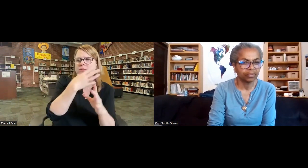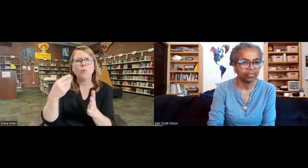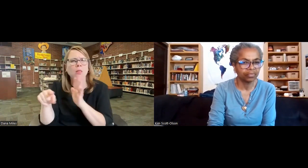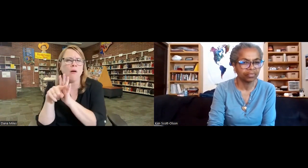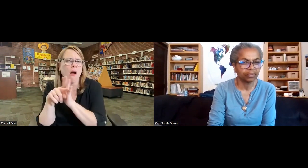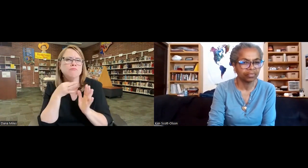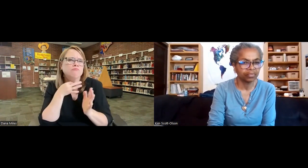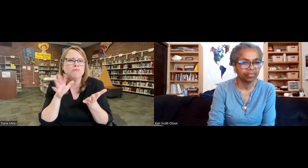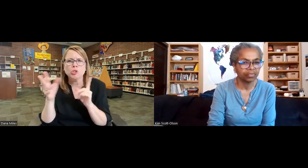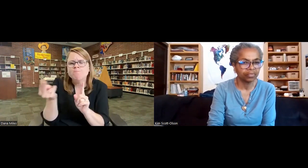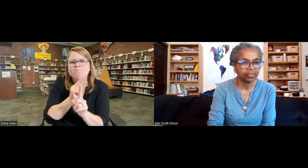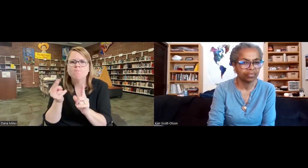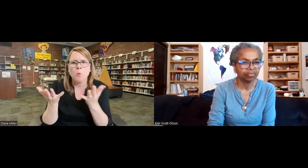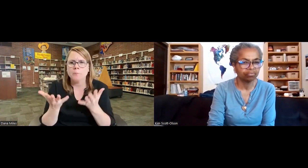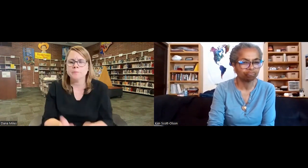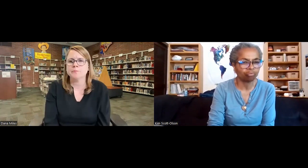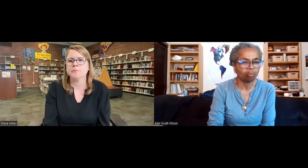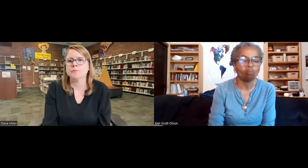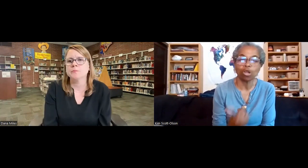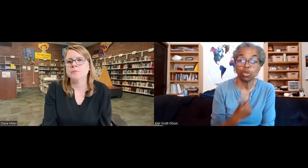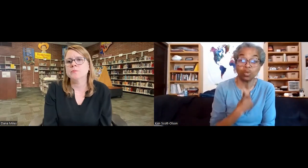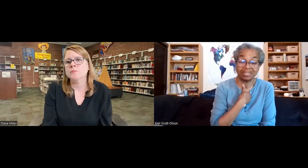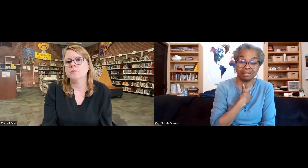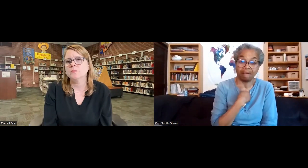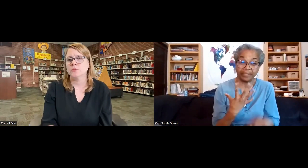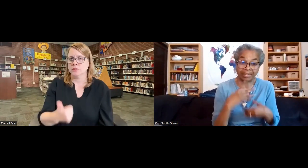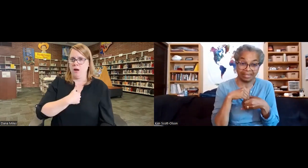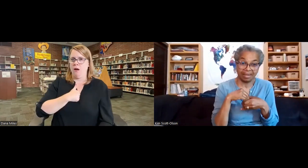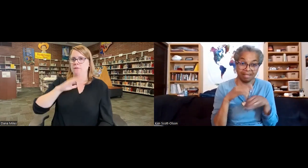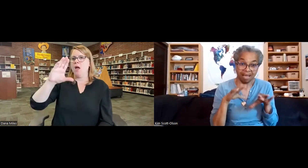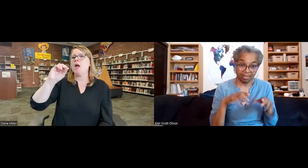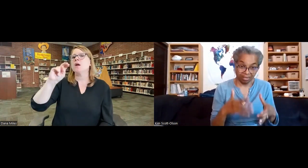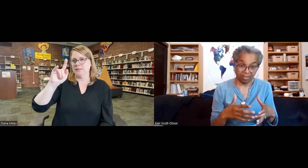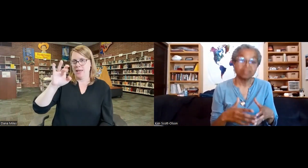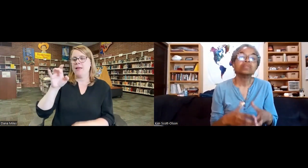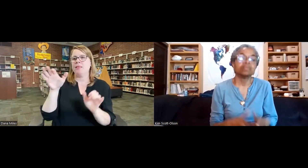What are the pros and cons with this? Self-contained classrooms?